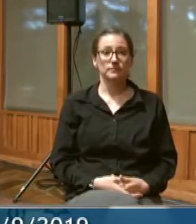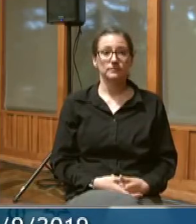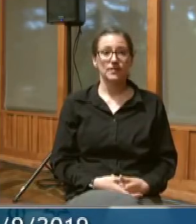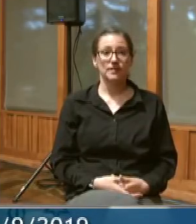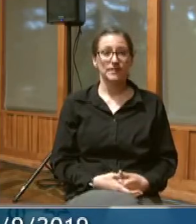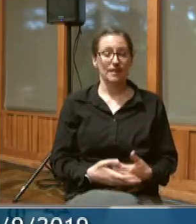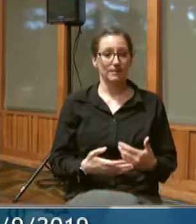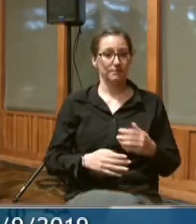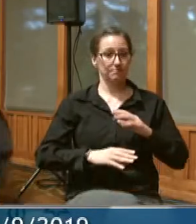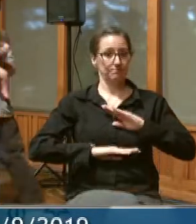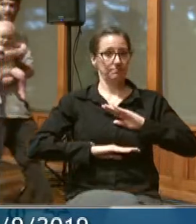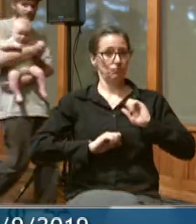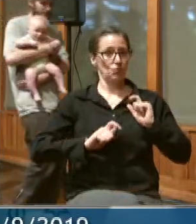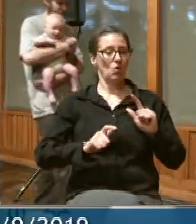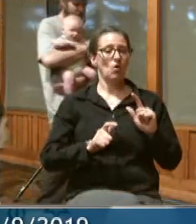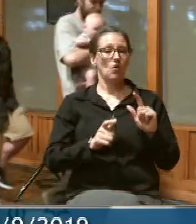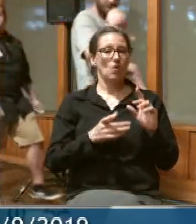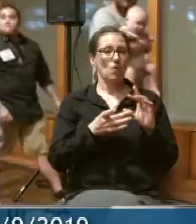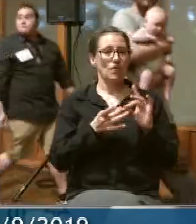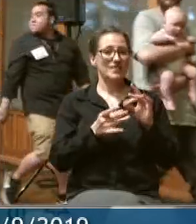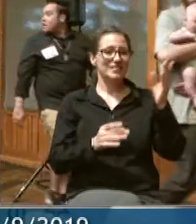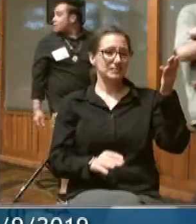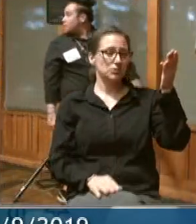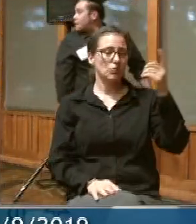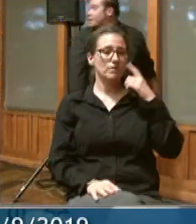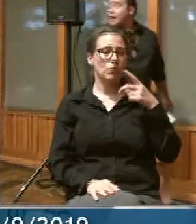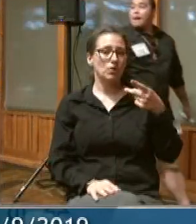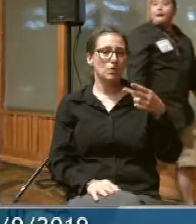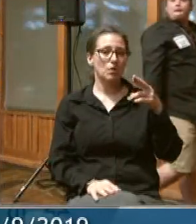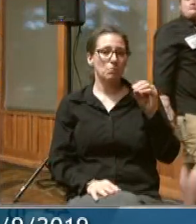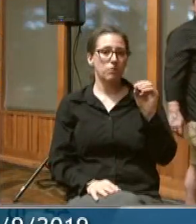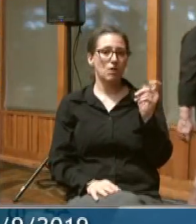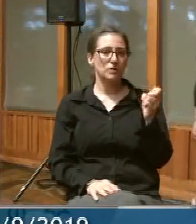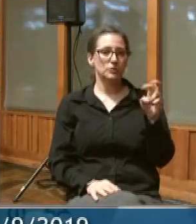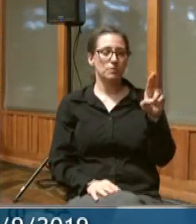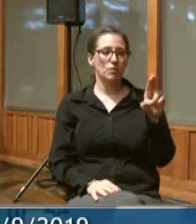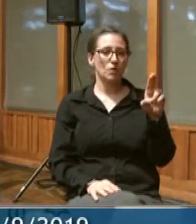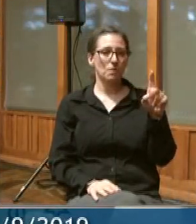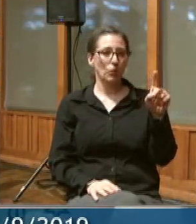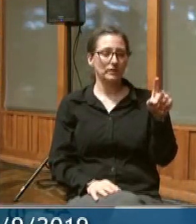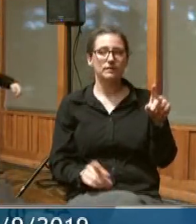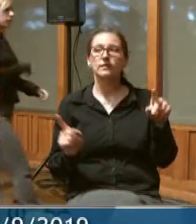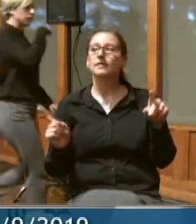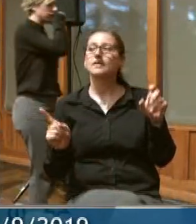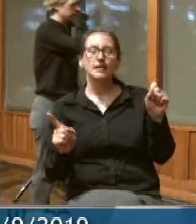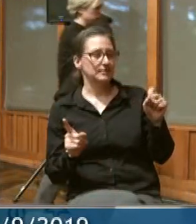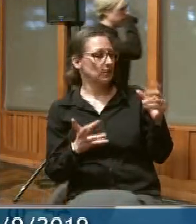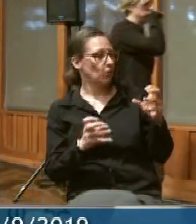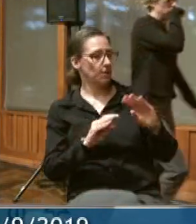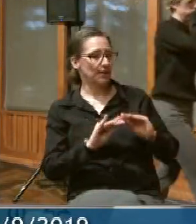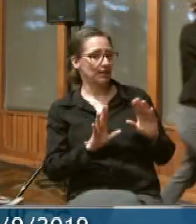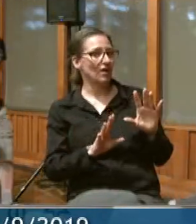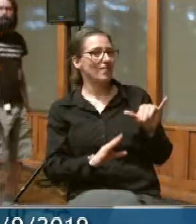APPLAUSE] >> THANK YOU. DOES THAT COMPLETE TESTIMONY ON PROSPER PORTLAND?